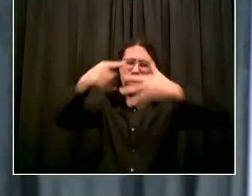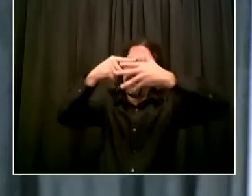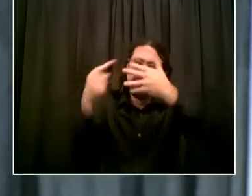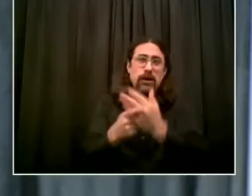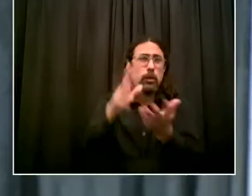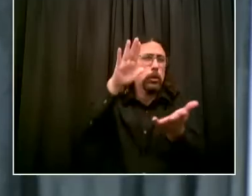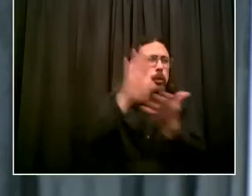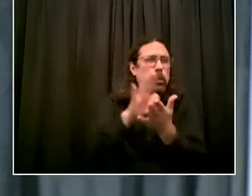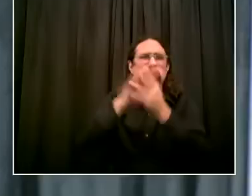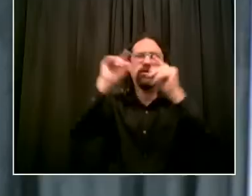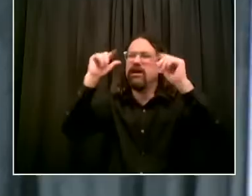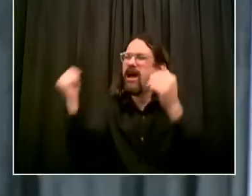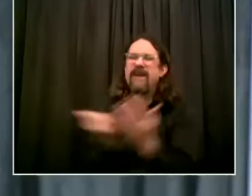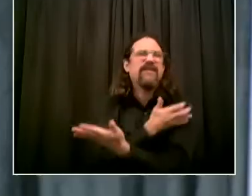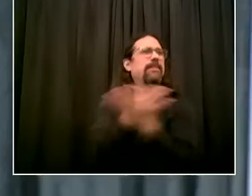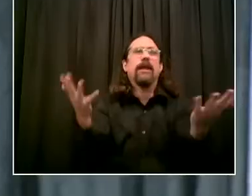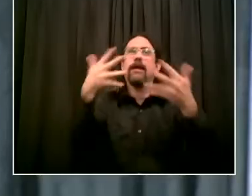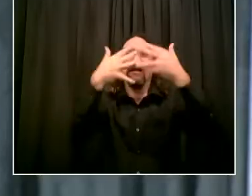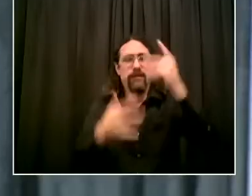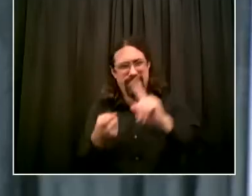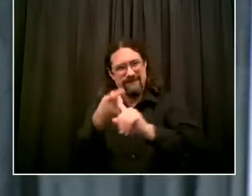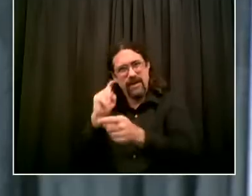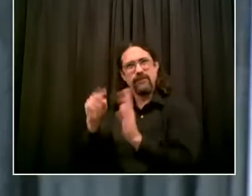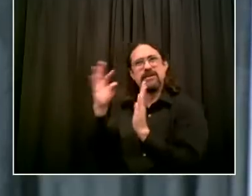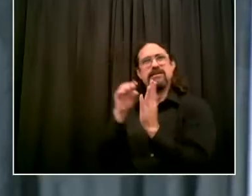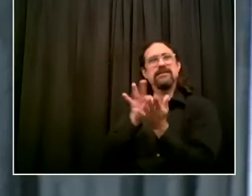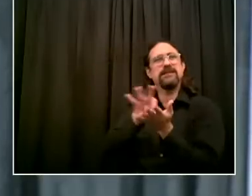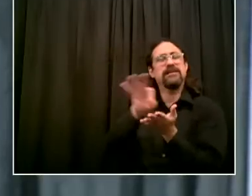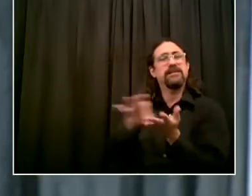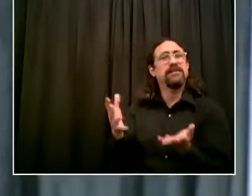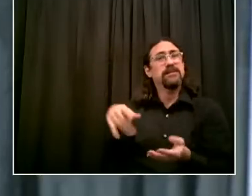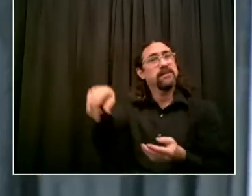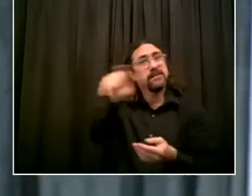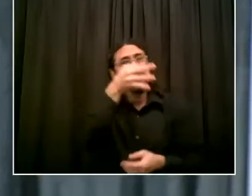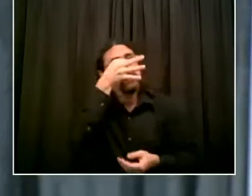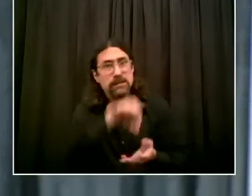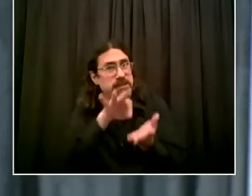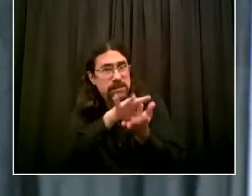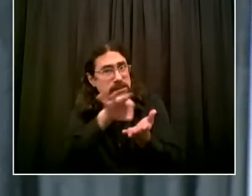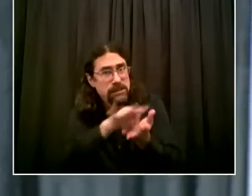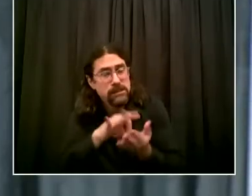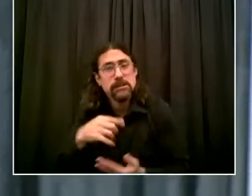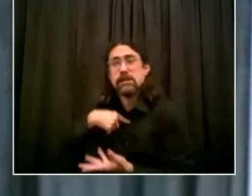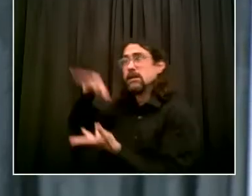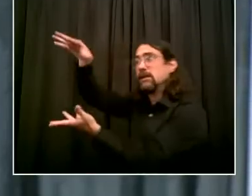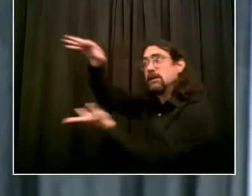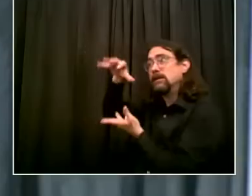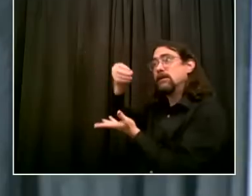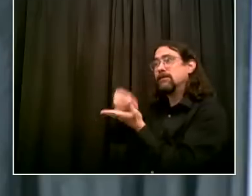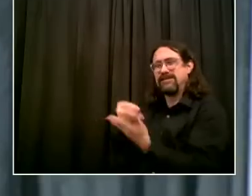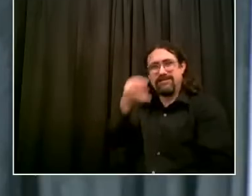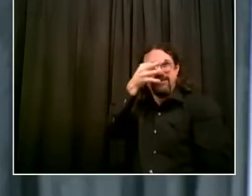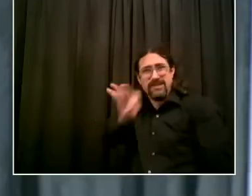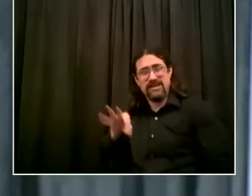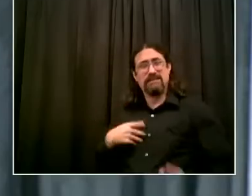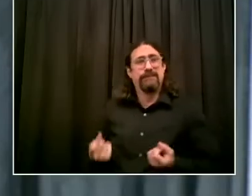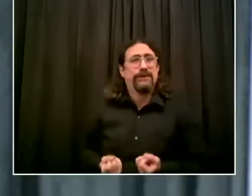HEALTHCARE, SO MUCH MORE. PLEASE TAKE T T HE E 10 MINUTES ANND IF YOU HAVE ALREADY FILLED IT OUT, PLEASE